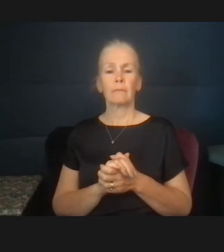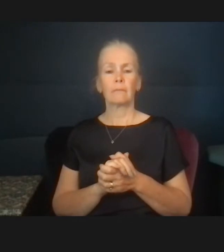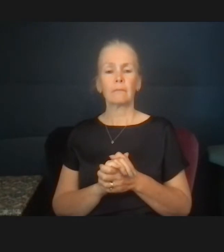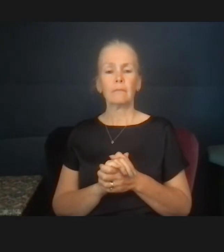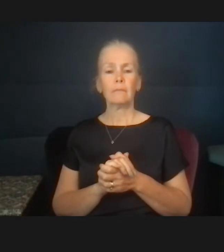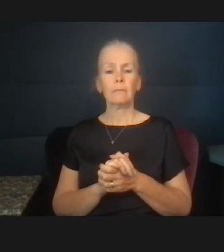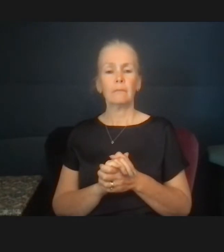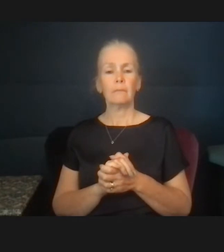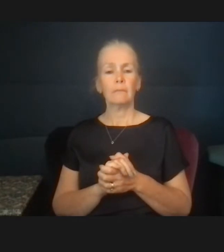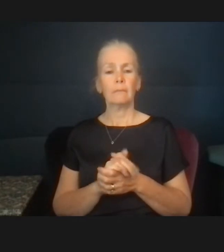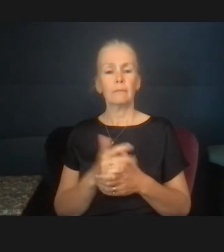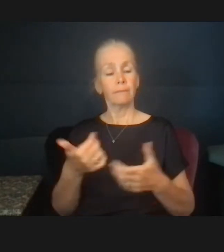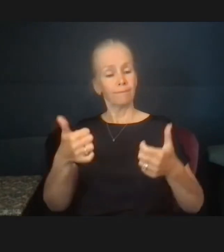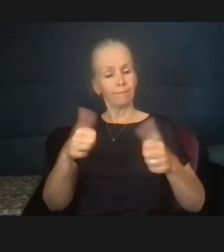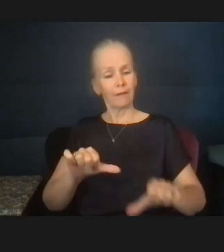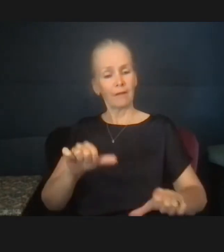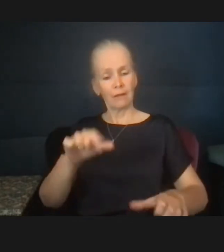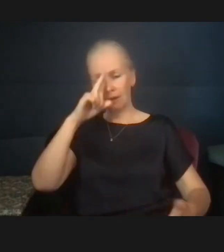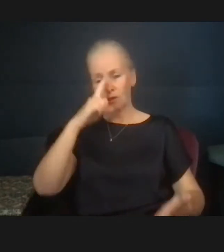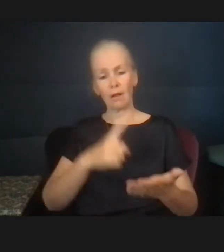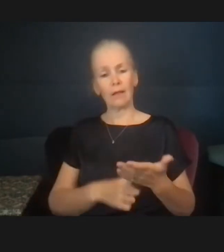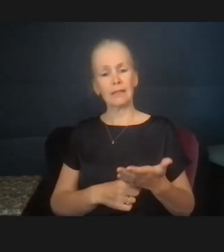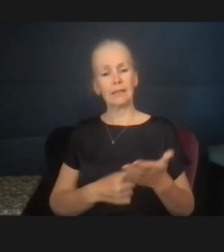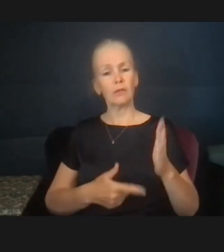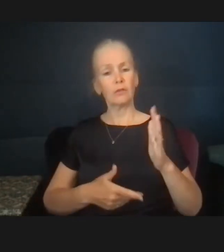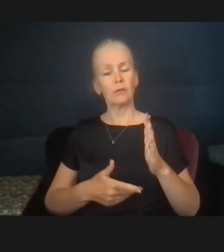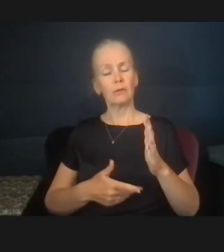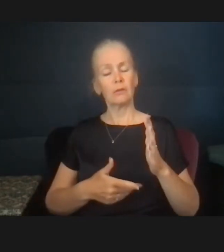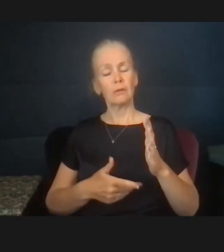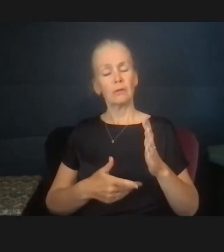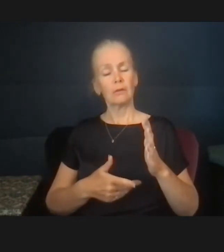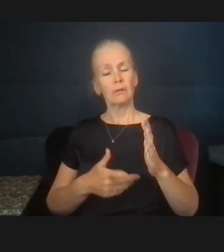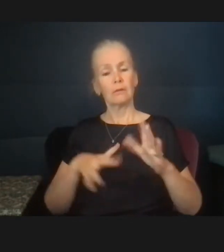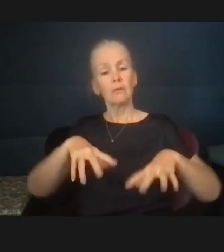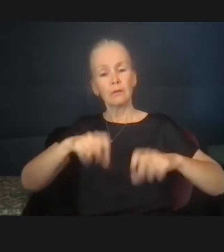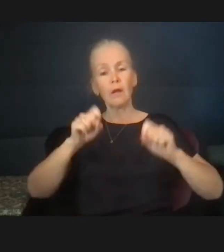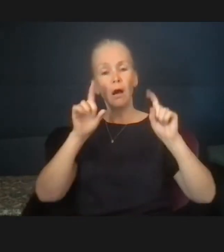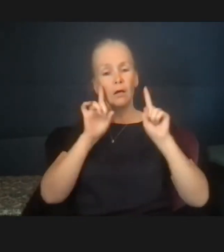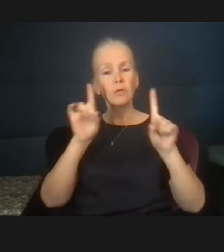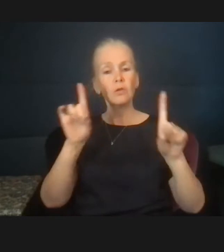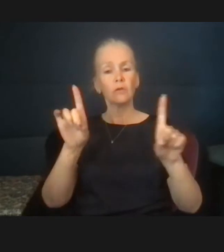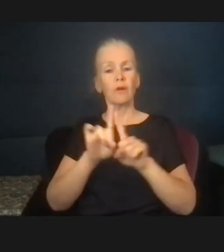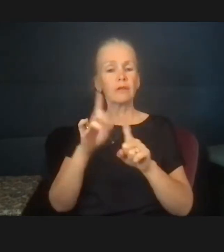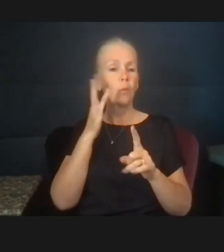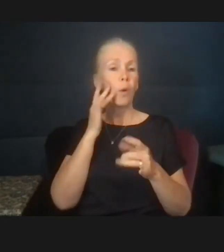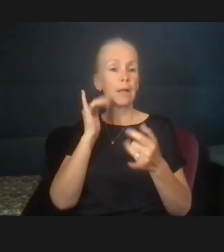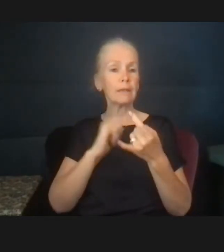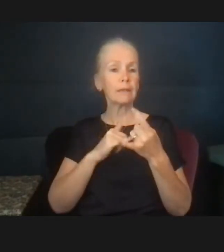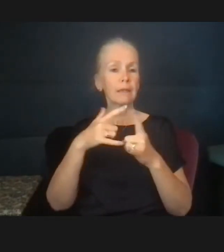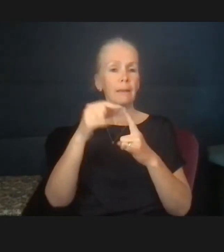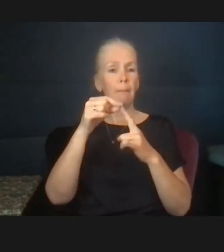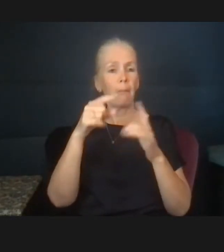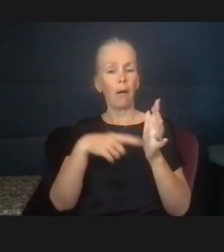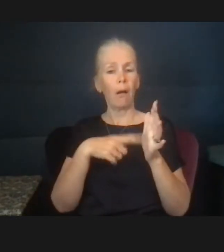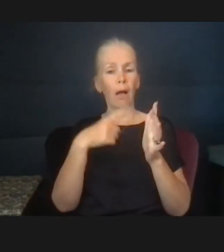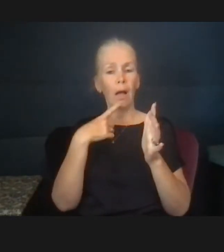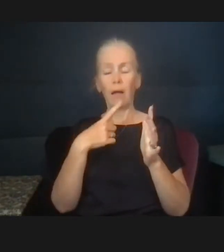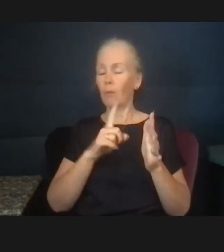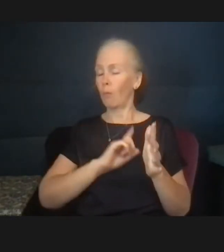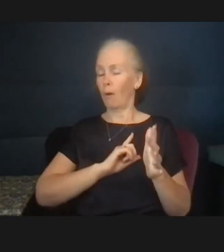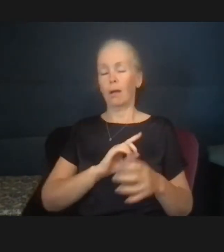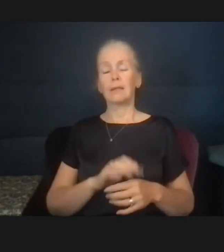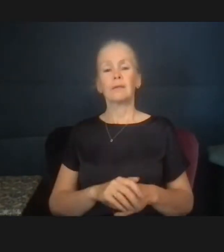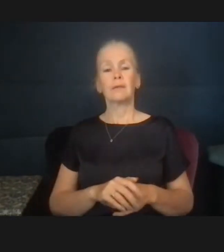I finally decided to go that I start university in September, and this was as a result of trying